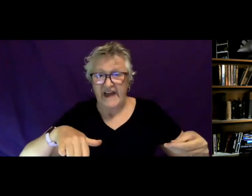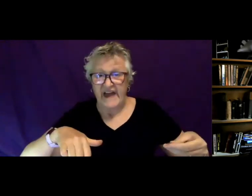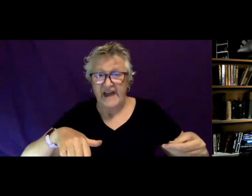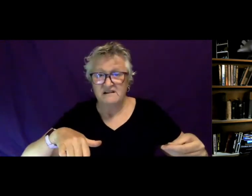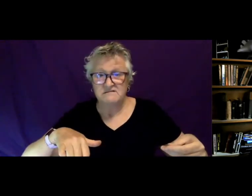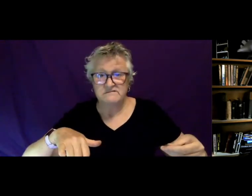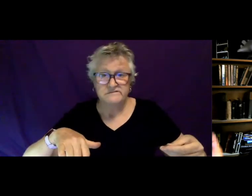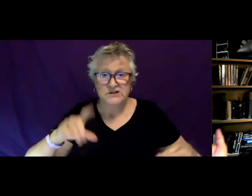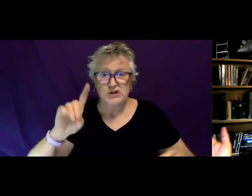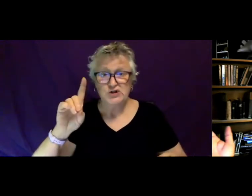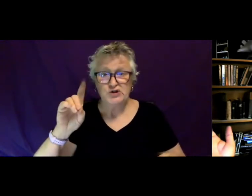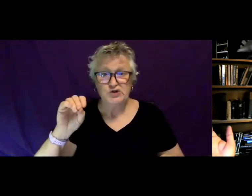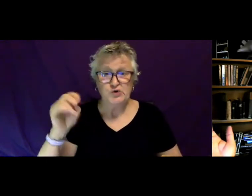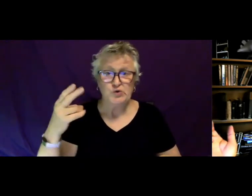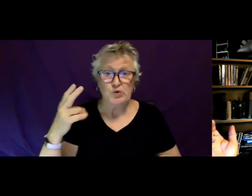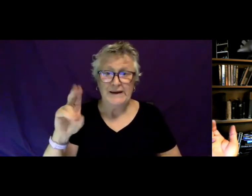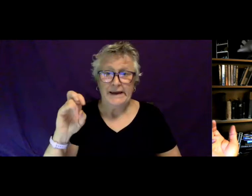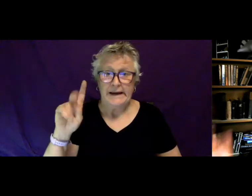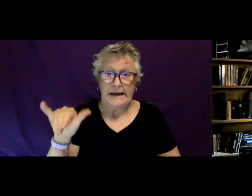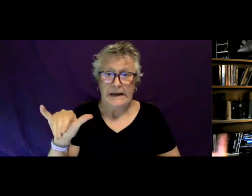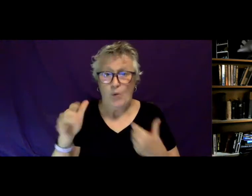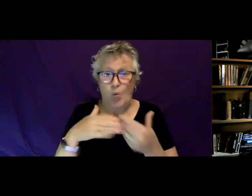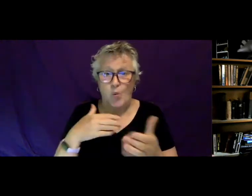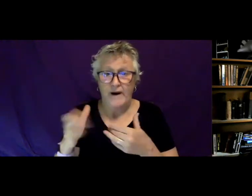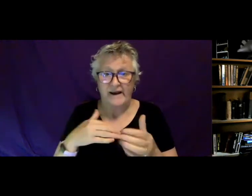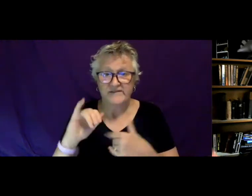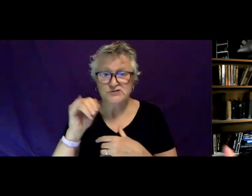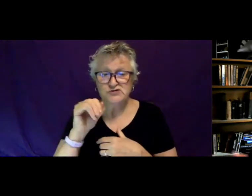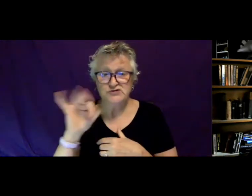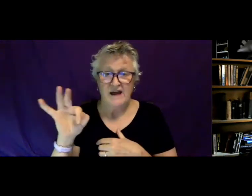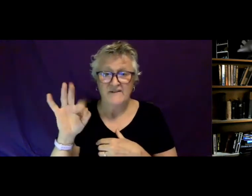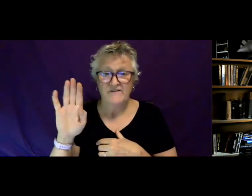But, um, and so you don't know how these things are made,